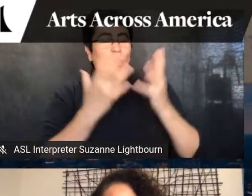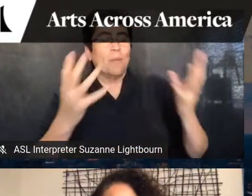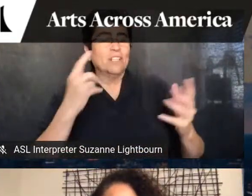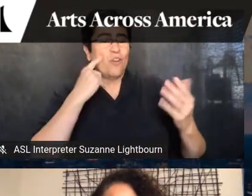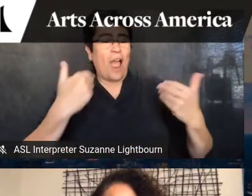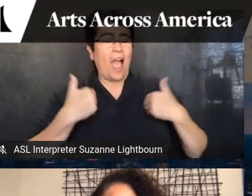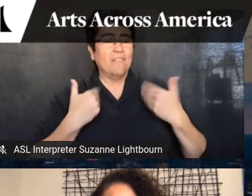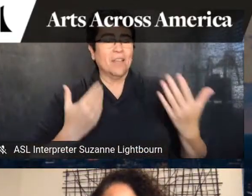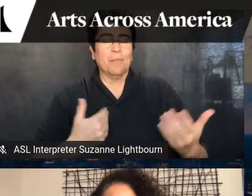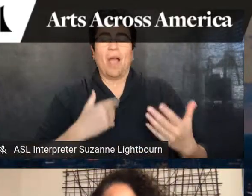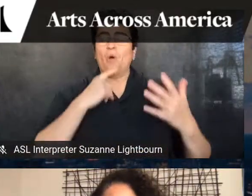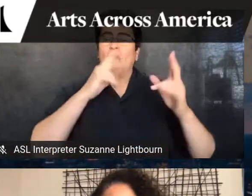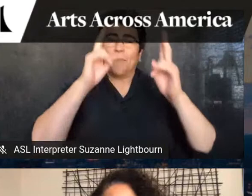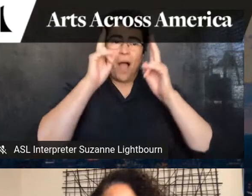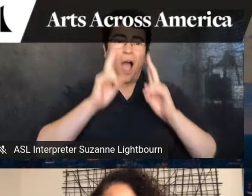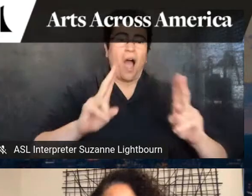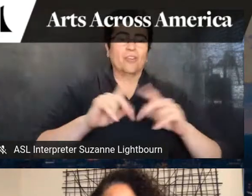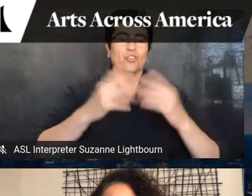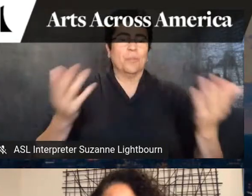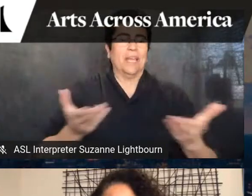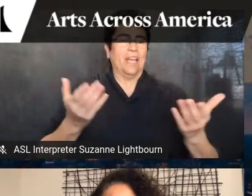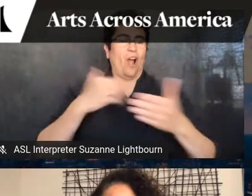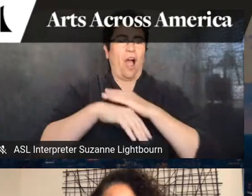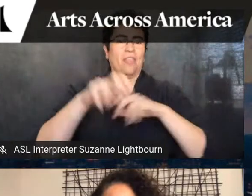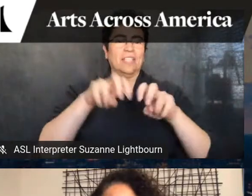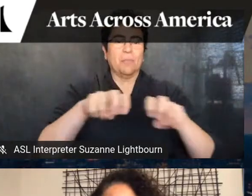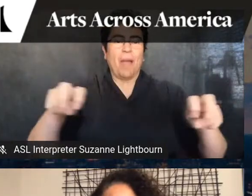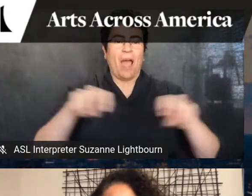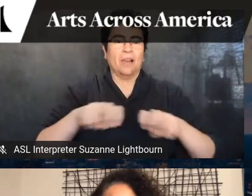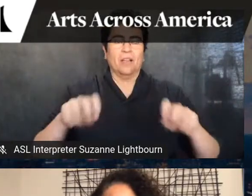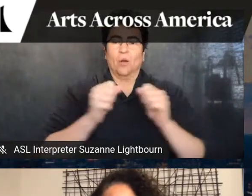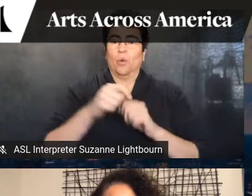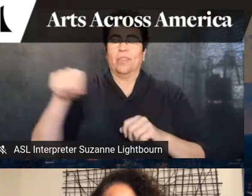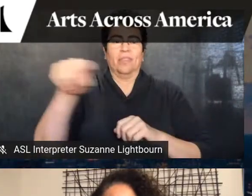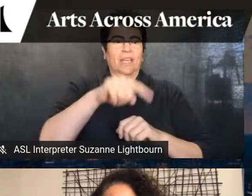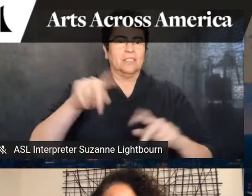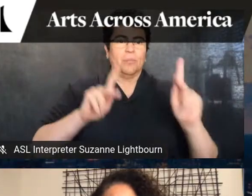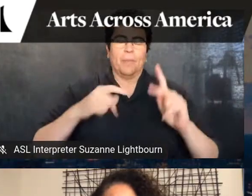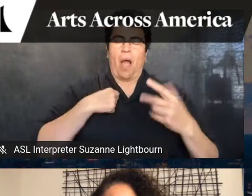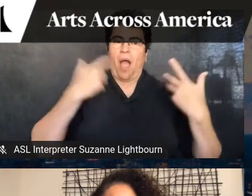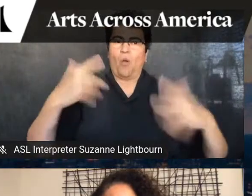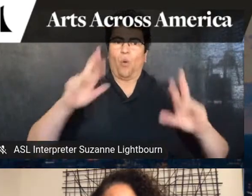I'm so honored to be on this panel, with some people that I respect and love,